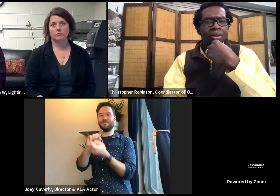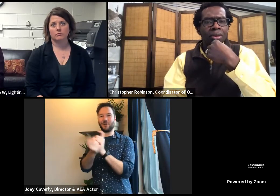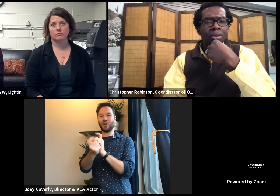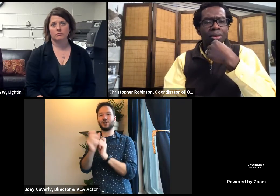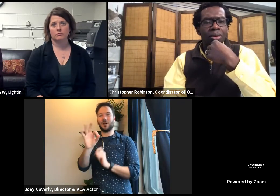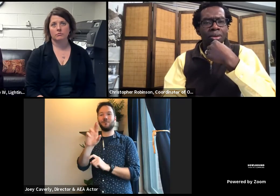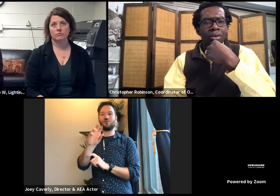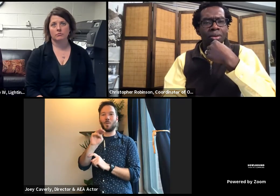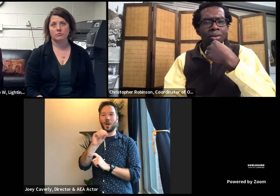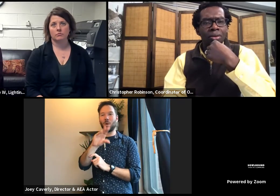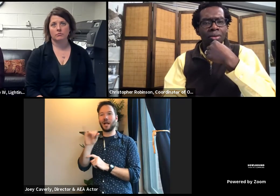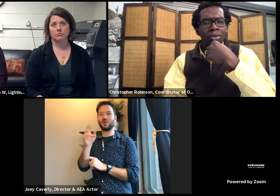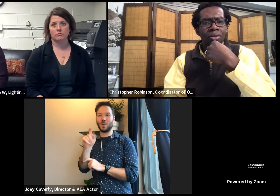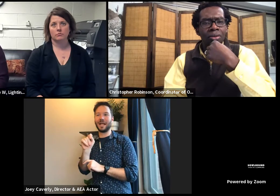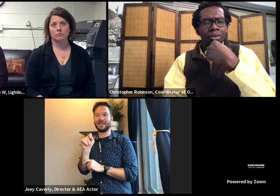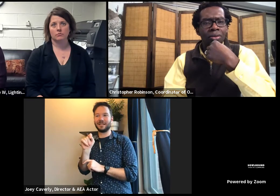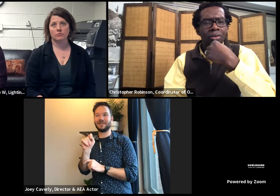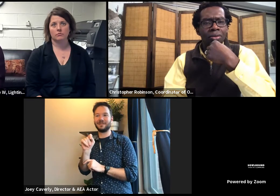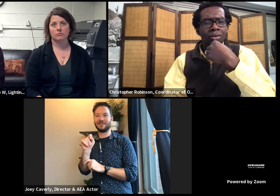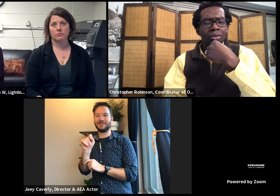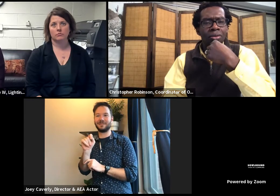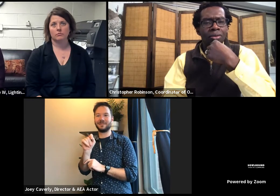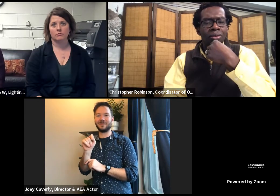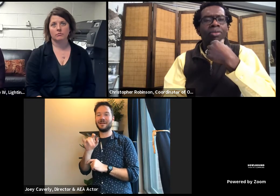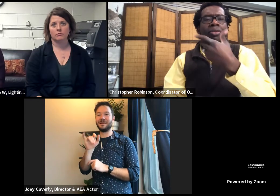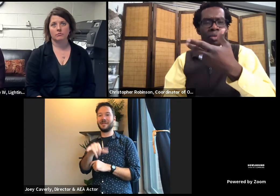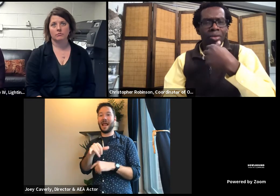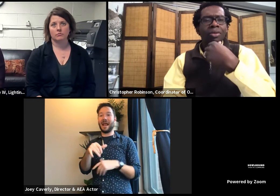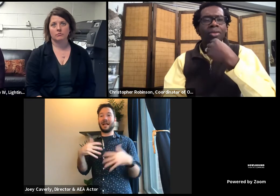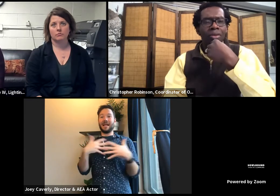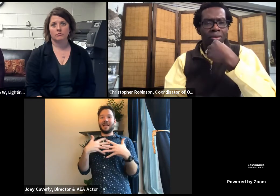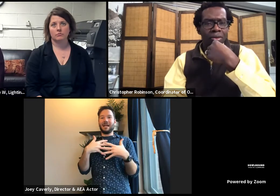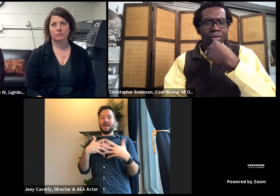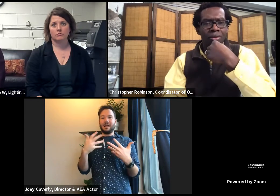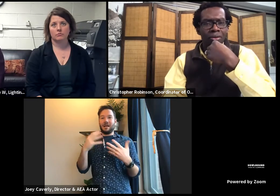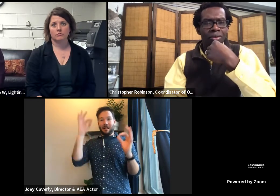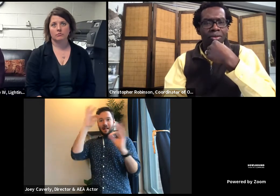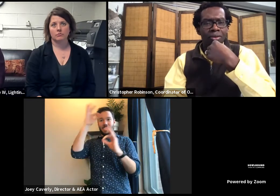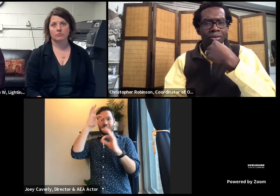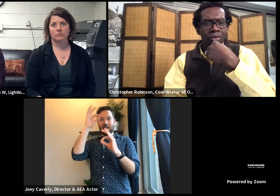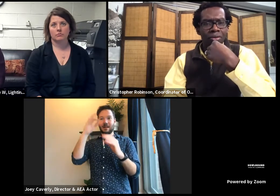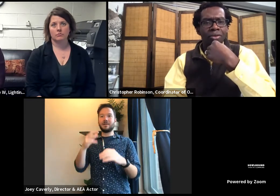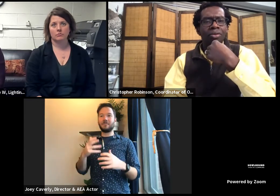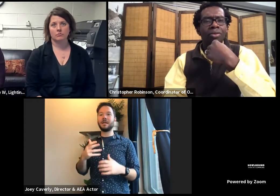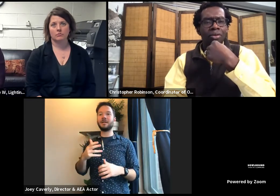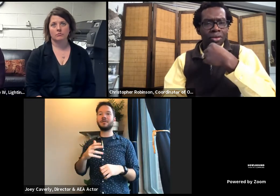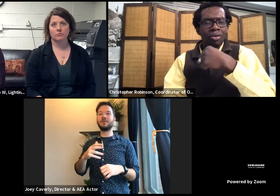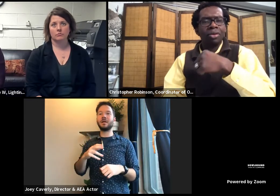and I was sharing my interpretation of this version of "Romeo and Juliet."